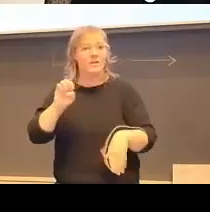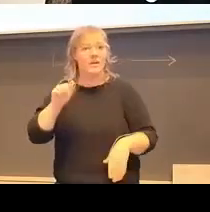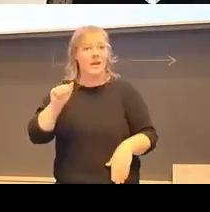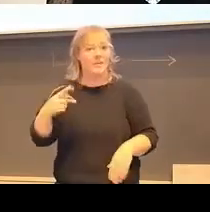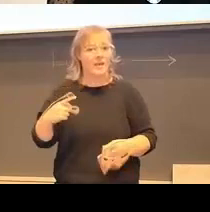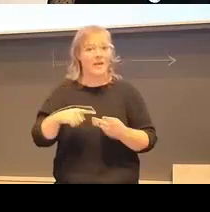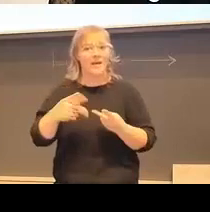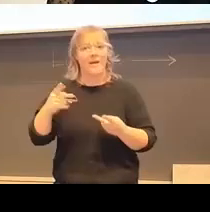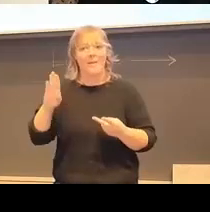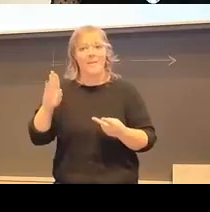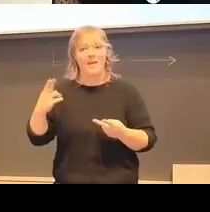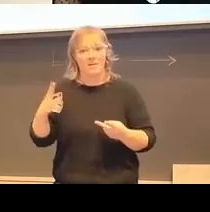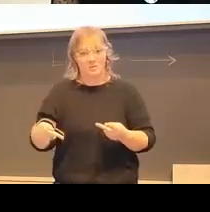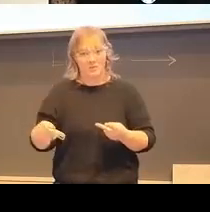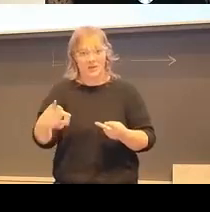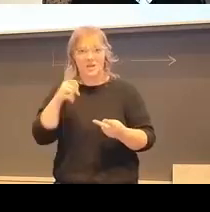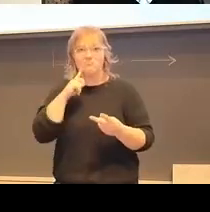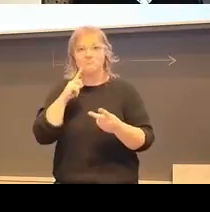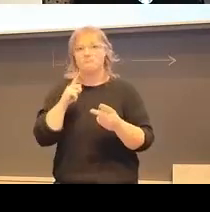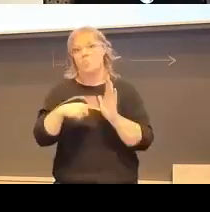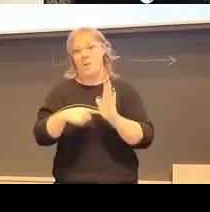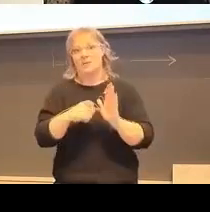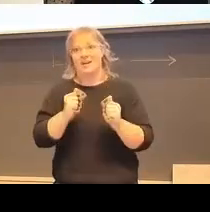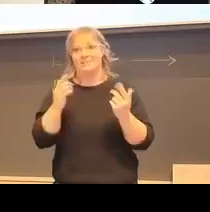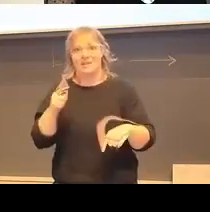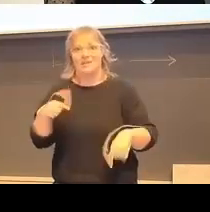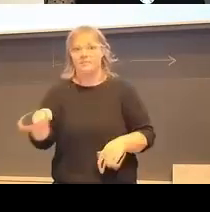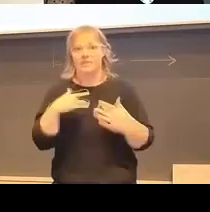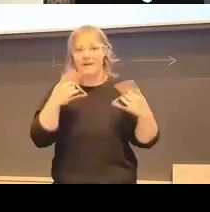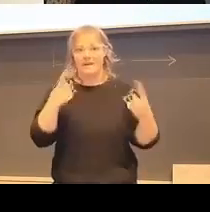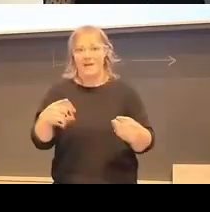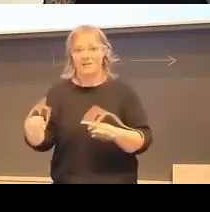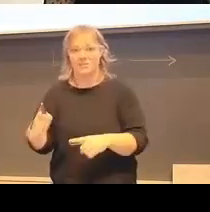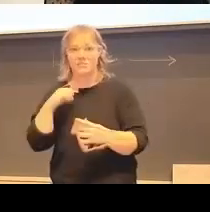routinely represented at a range of events from Resident onboarding to social Gatherings our aim